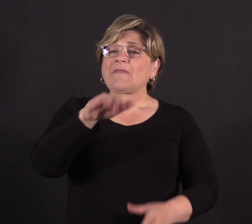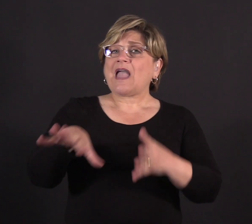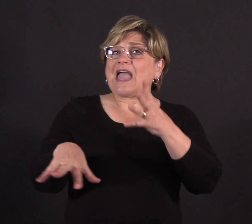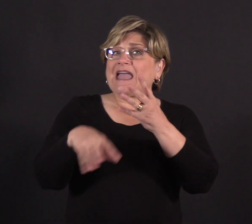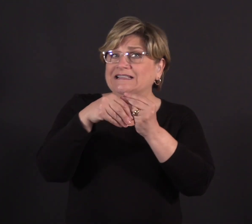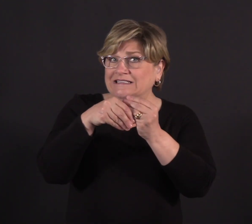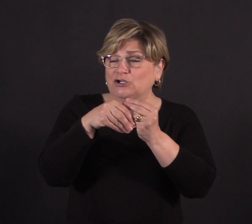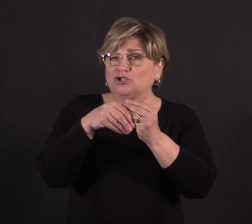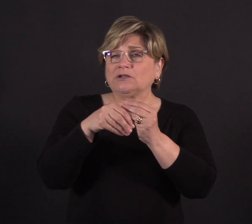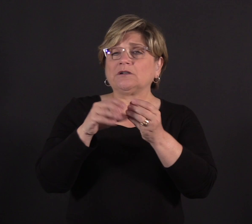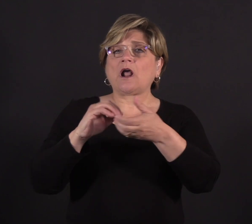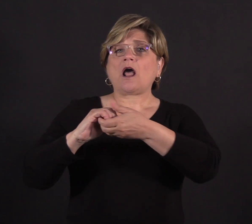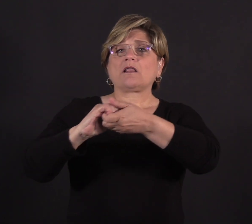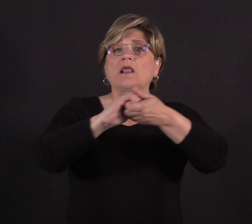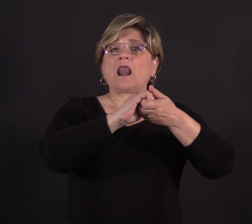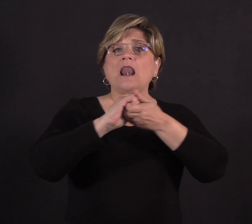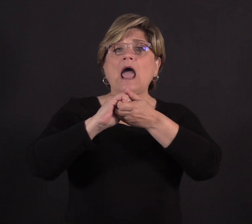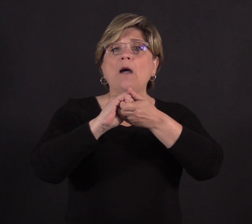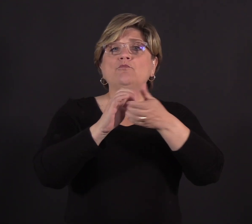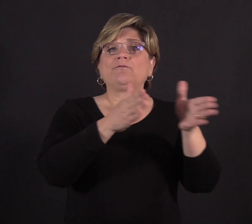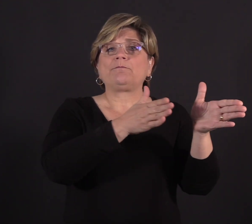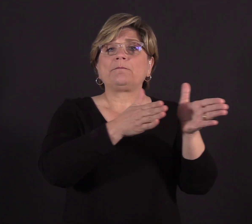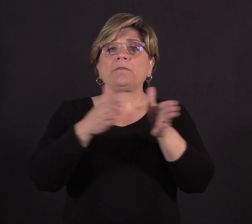In addition, the Collaborative Plan Program